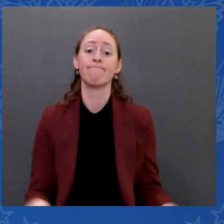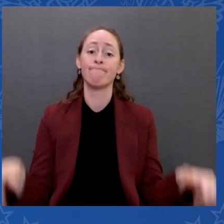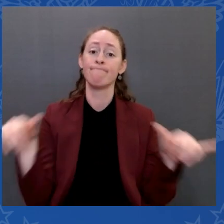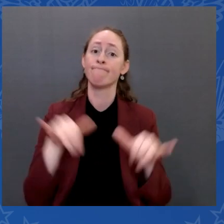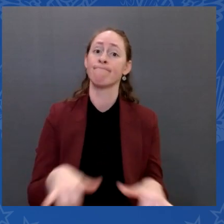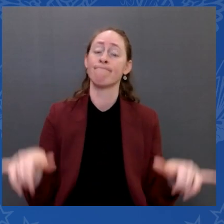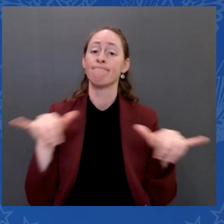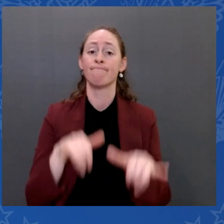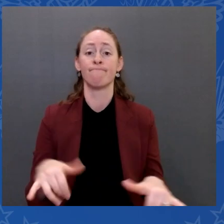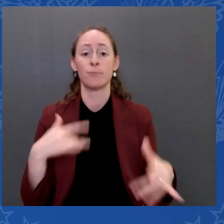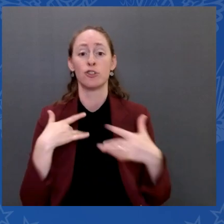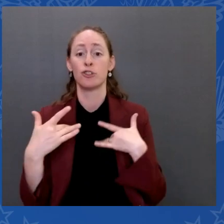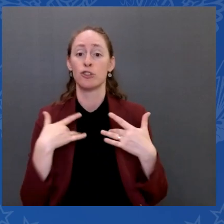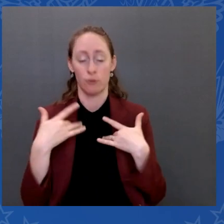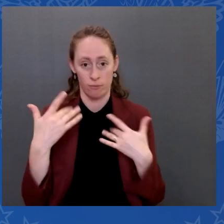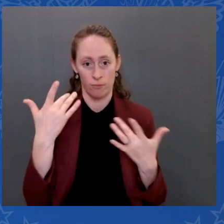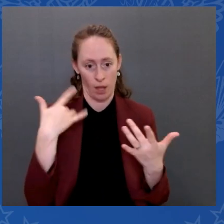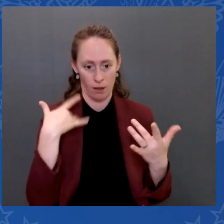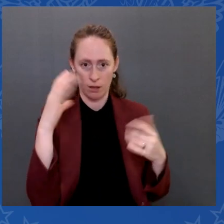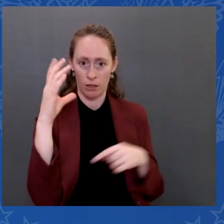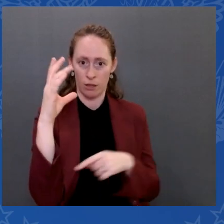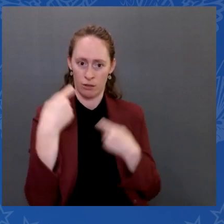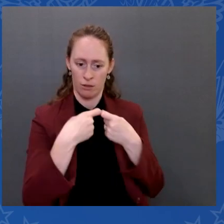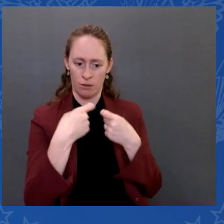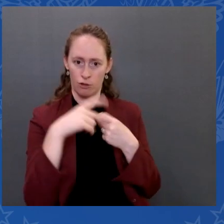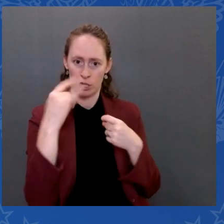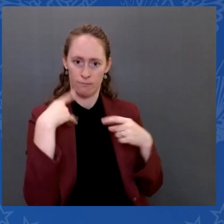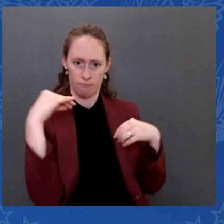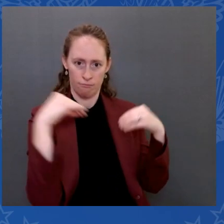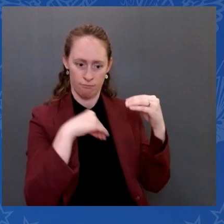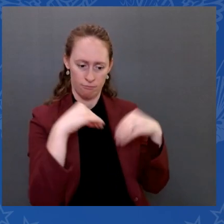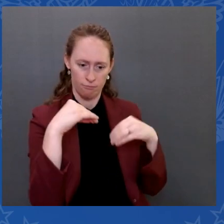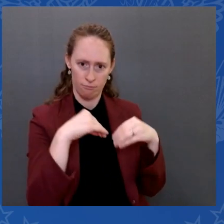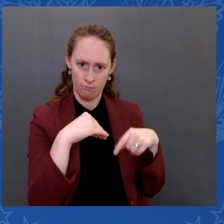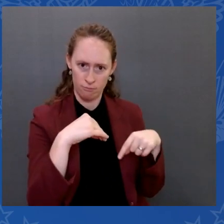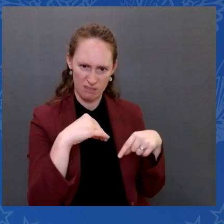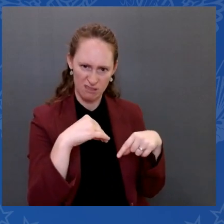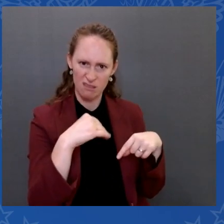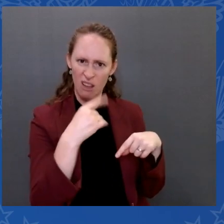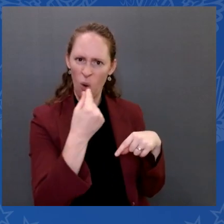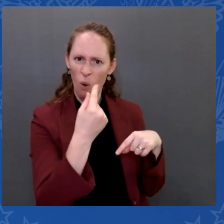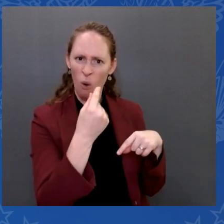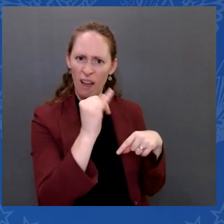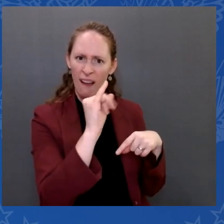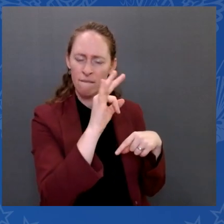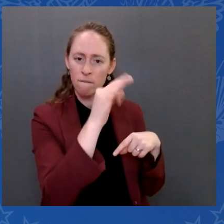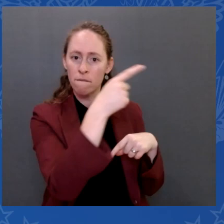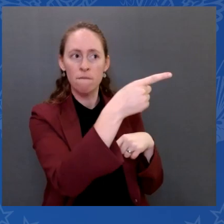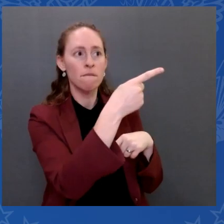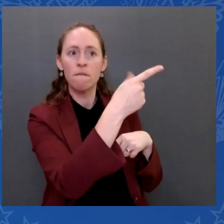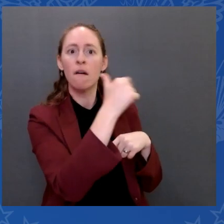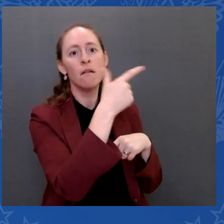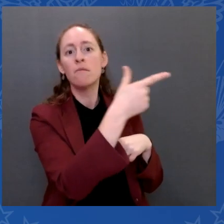or as we upgrade, as we always have to do, and put new chips in, those are, as I said,